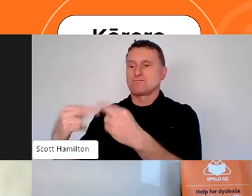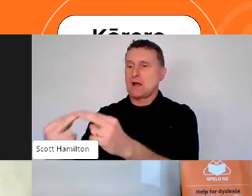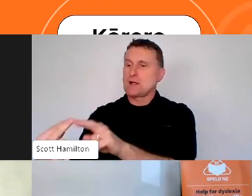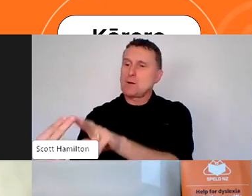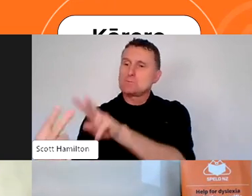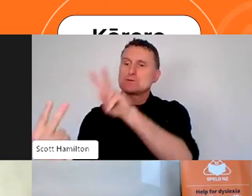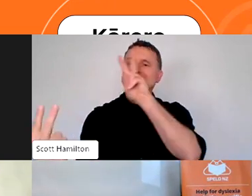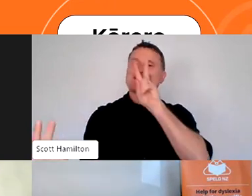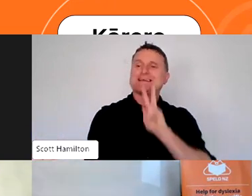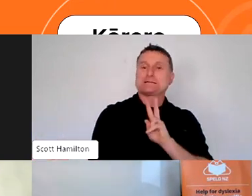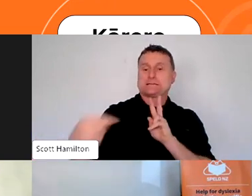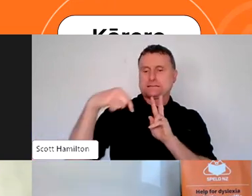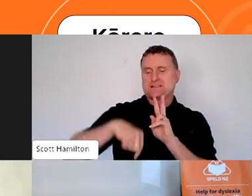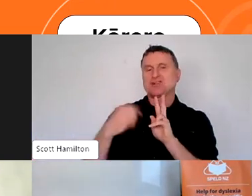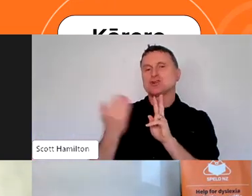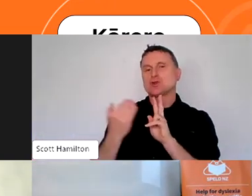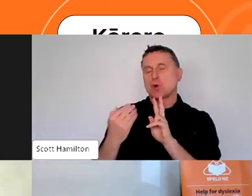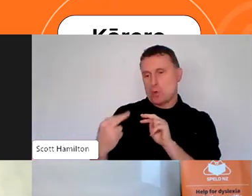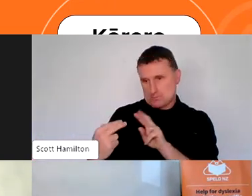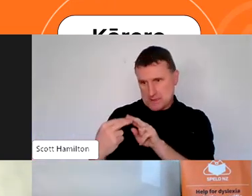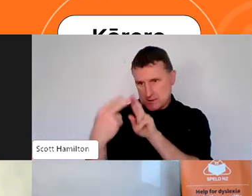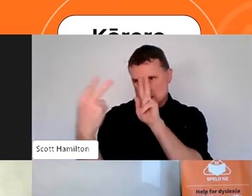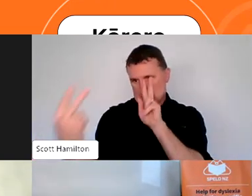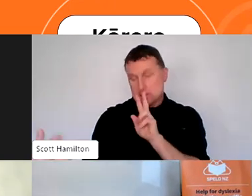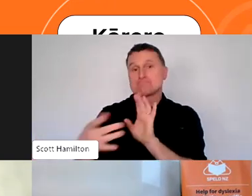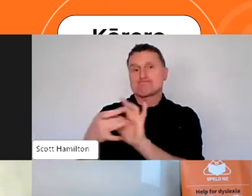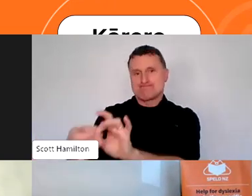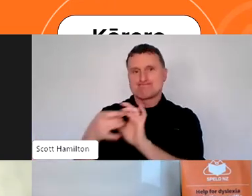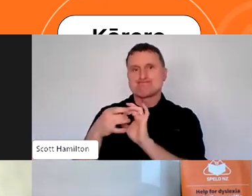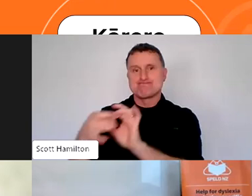often a really important part of our role, as some students have